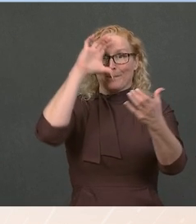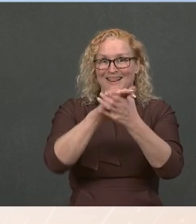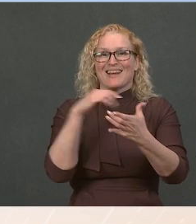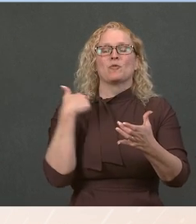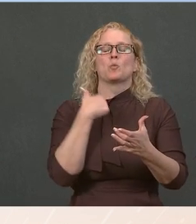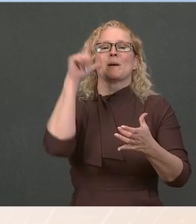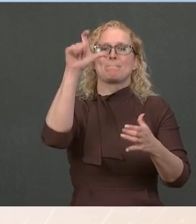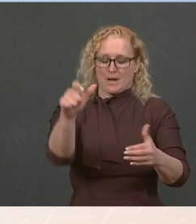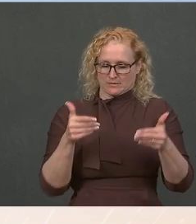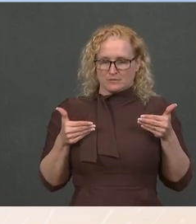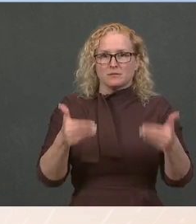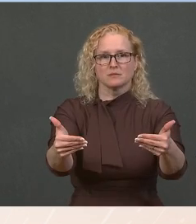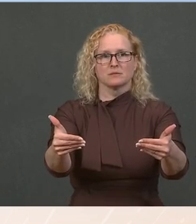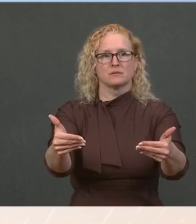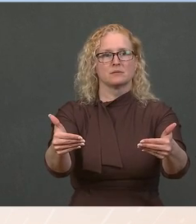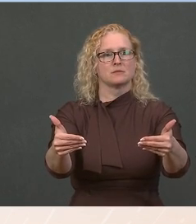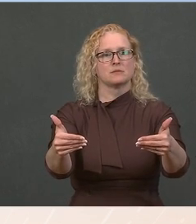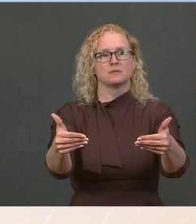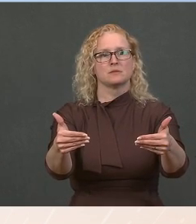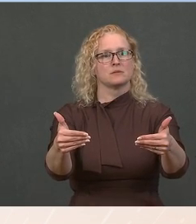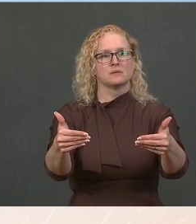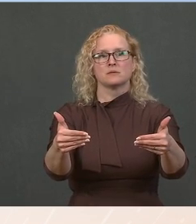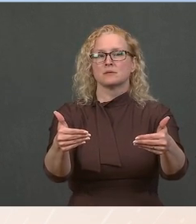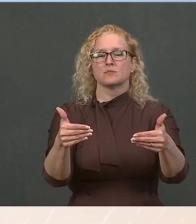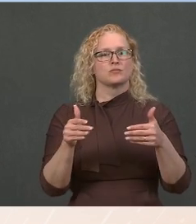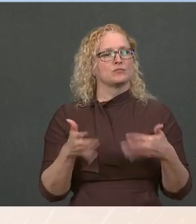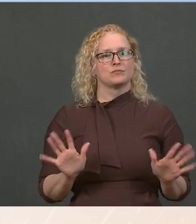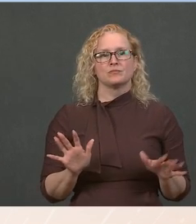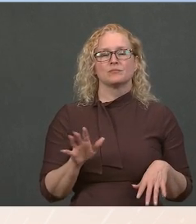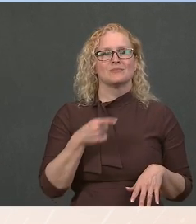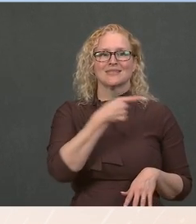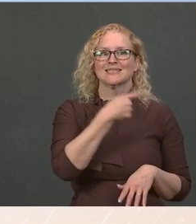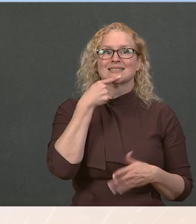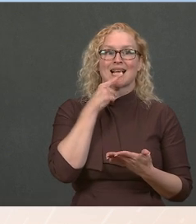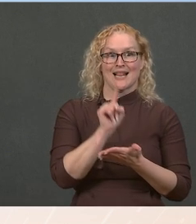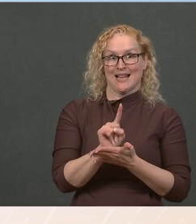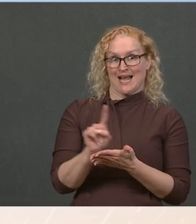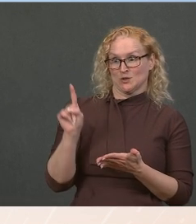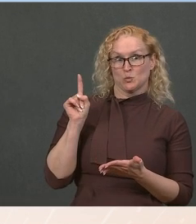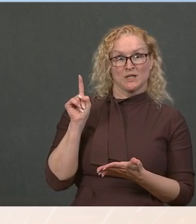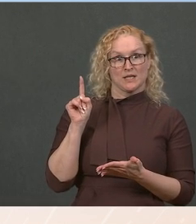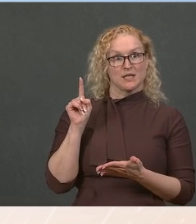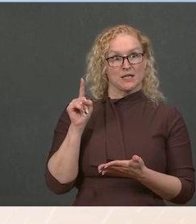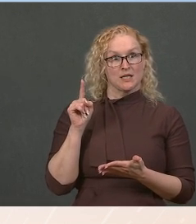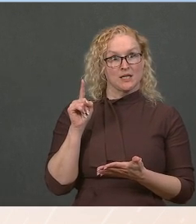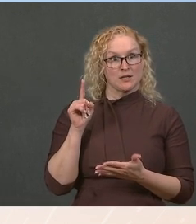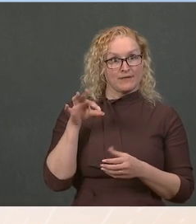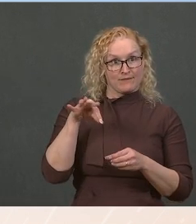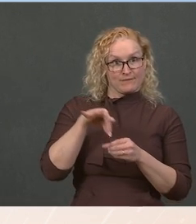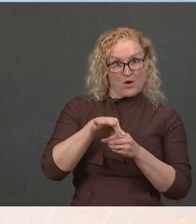that we saw from earlier this week, voters want us -- and the American public, I should say, want us to take action.